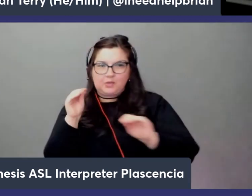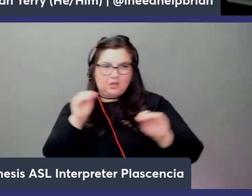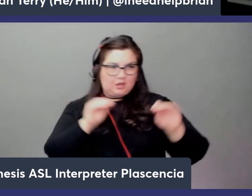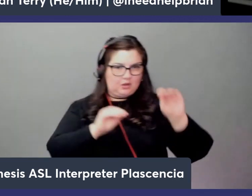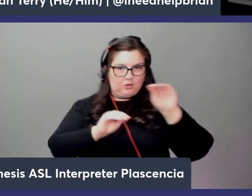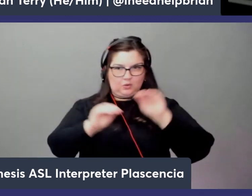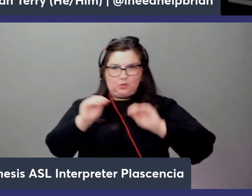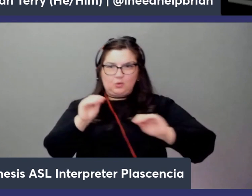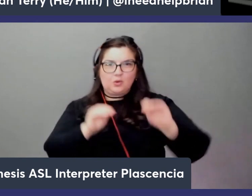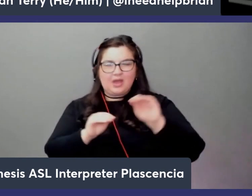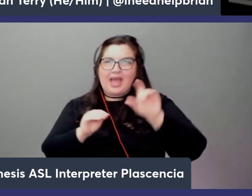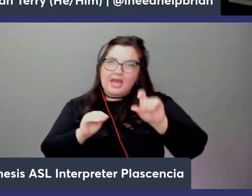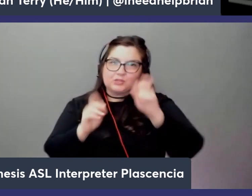it has to be calculated at one time.